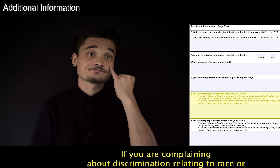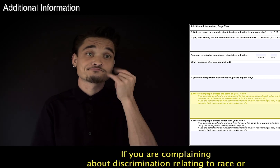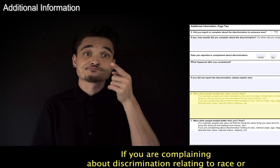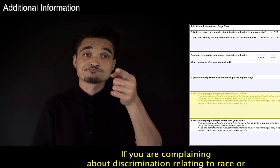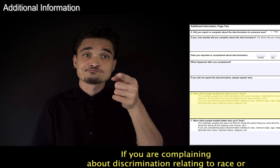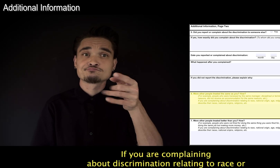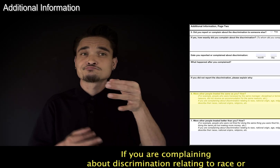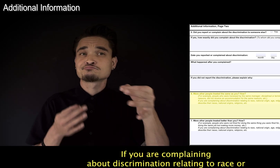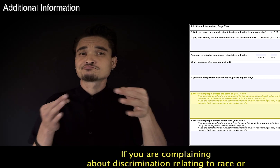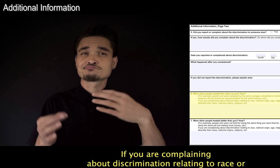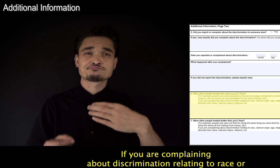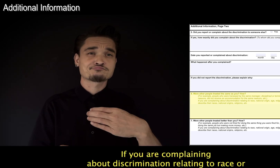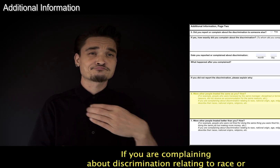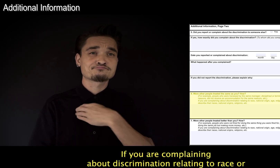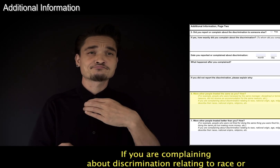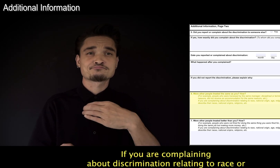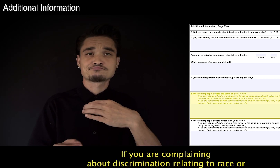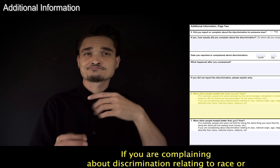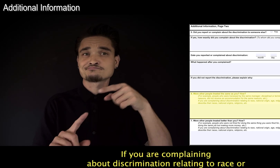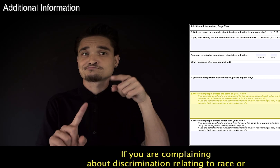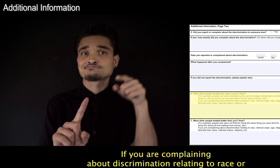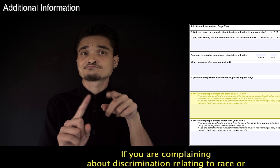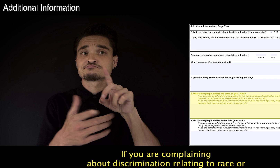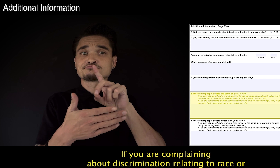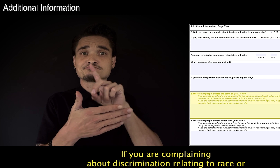If you are complaining about discrimination relating to race or